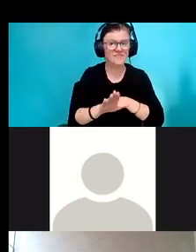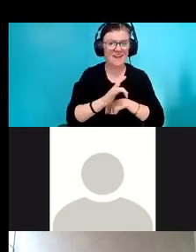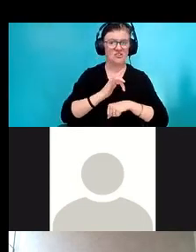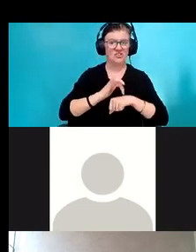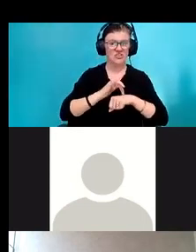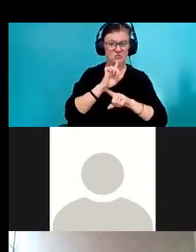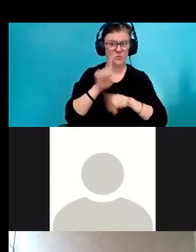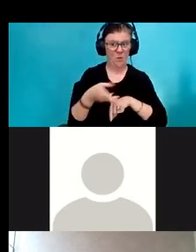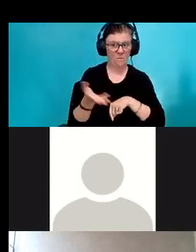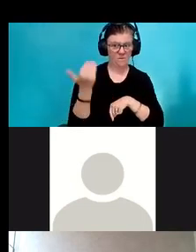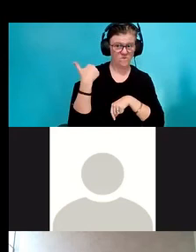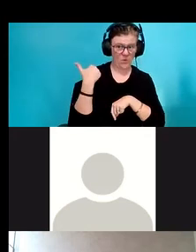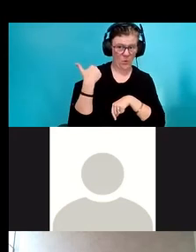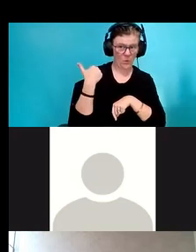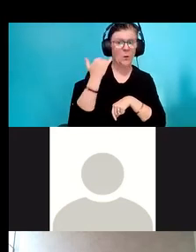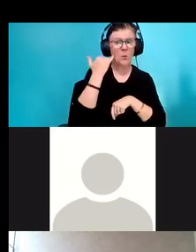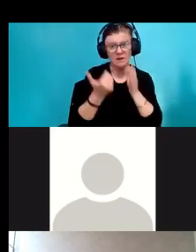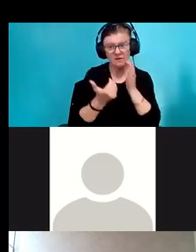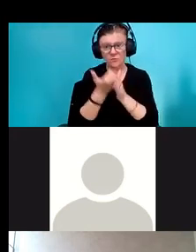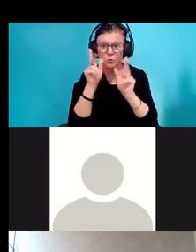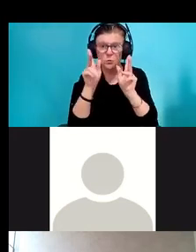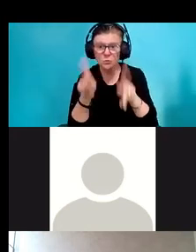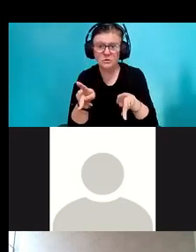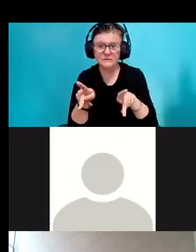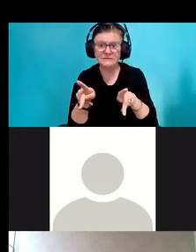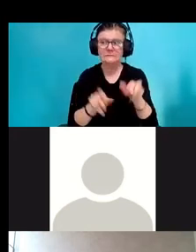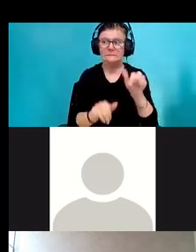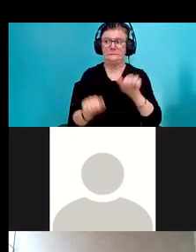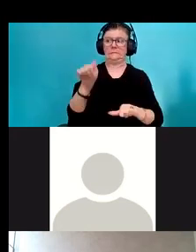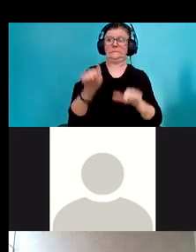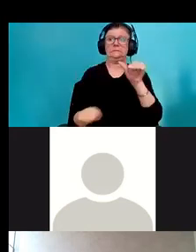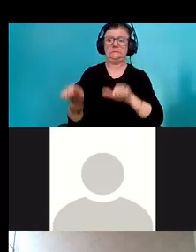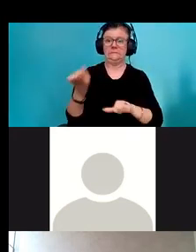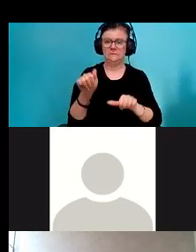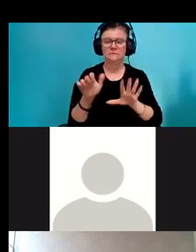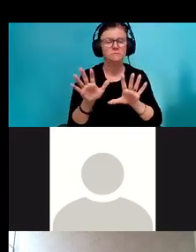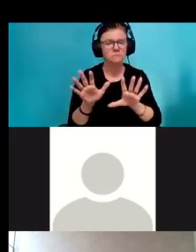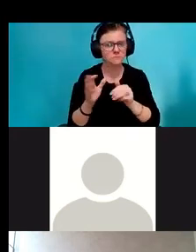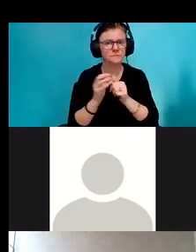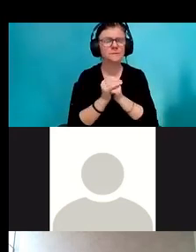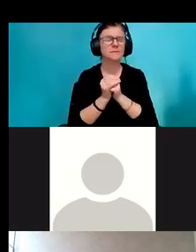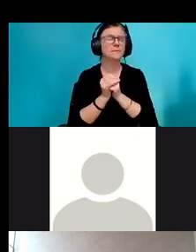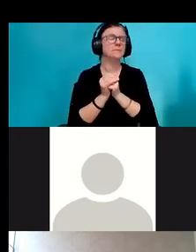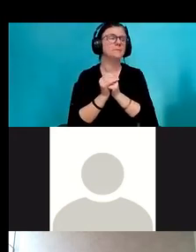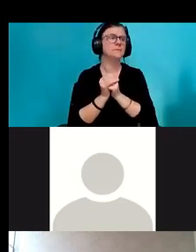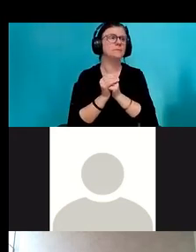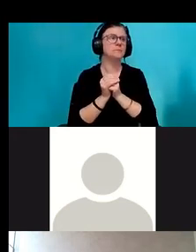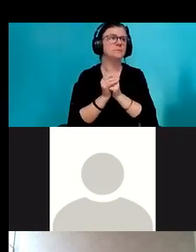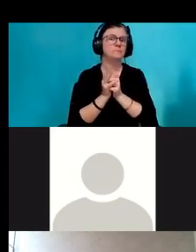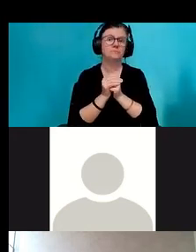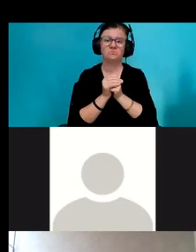or might be a new person to their role. Or maybe it will just be helpful to hear